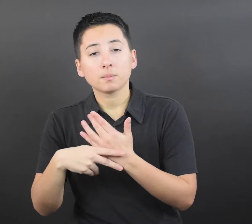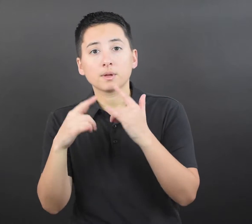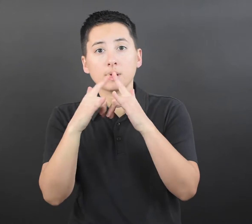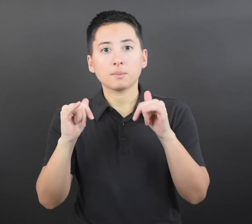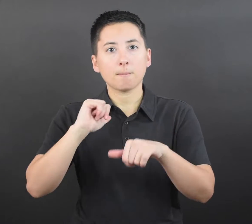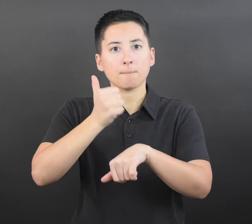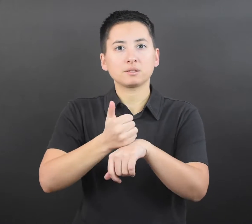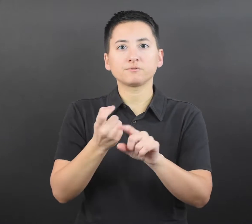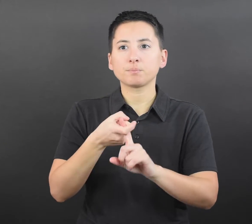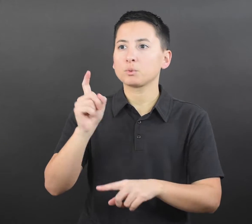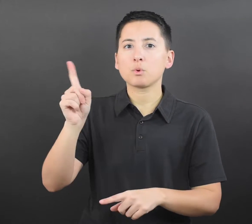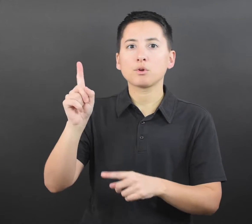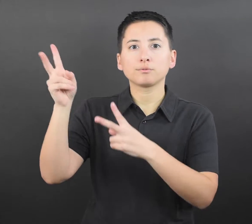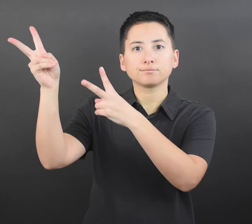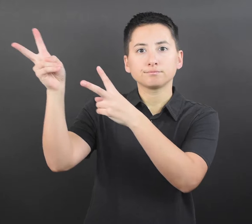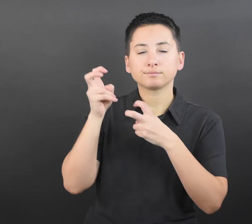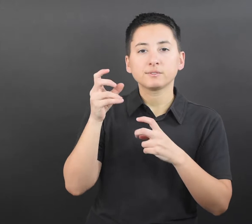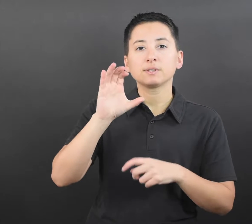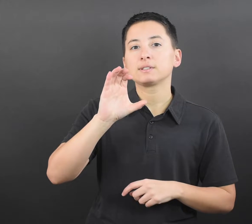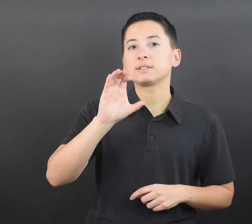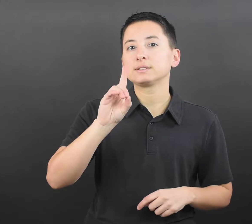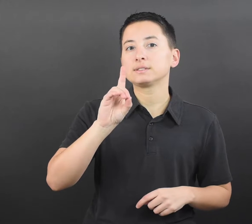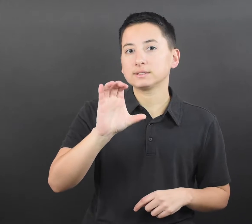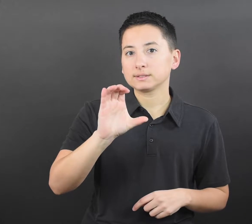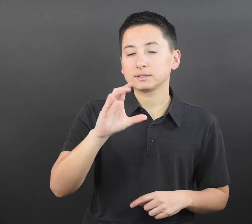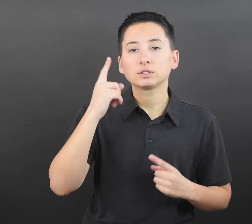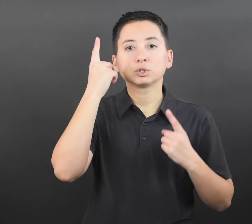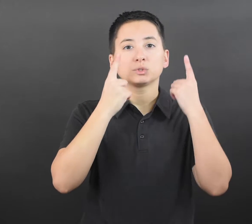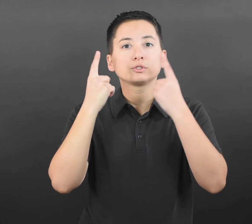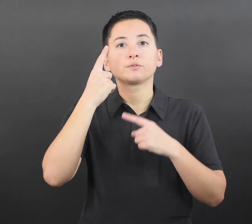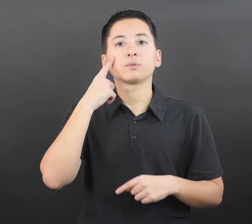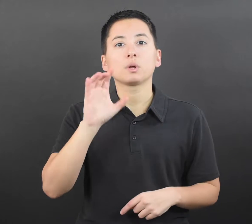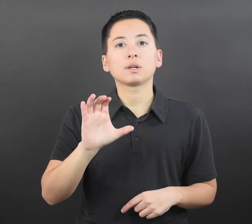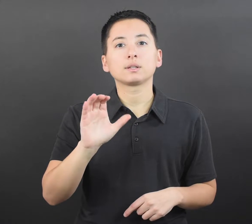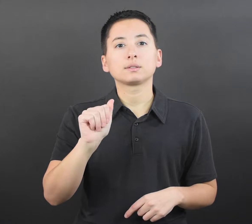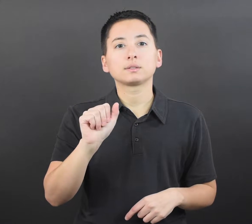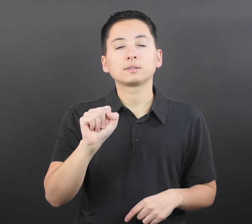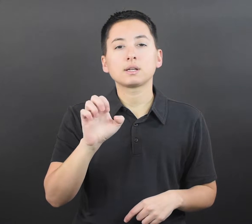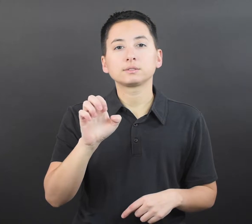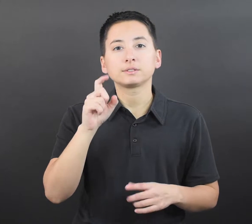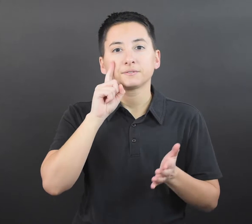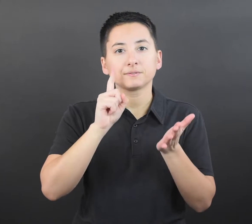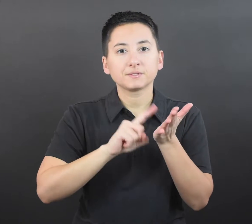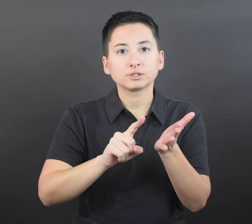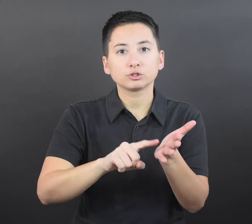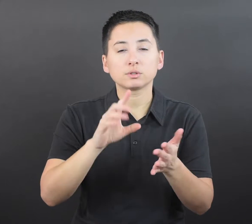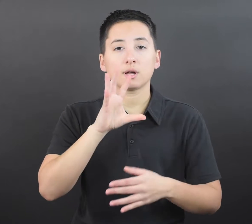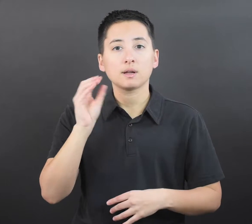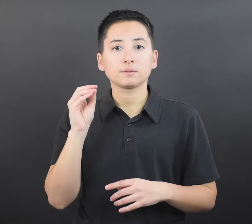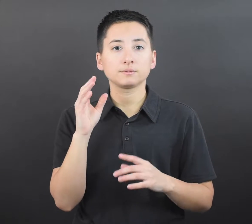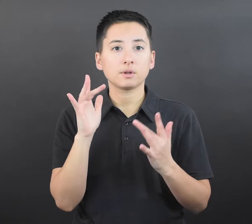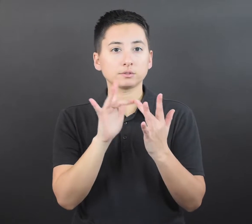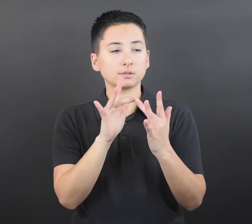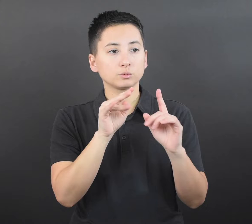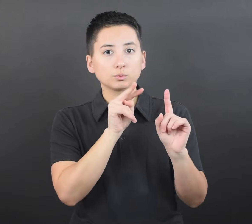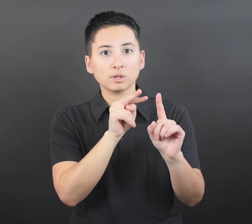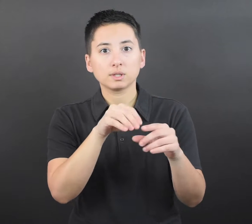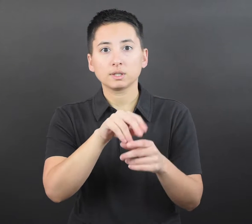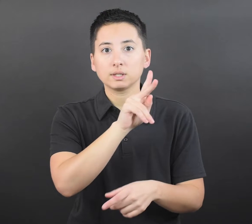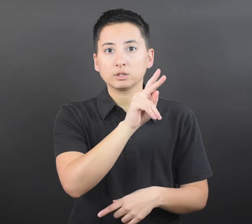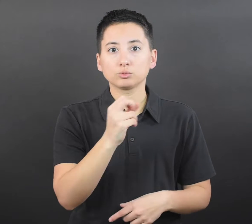child care, youth programs, and camp settings are based on CDC: Considerations for Case